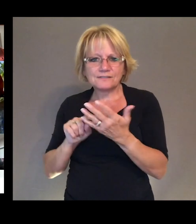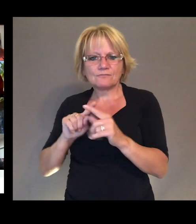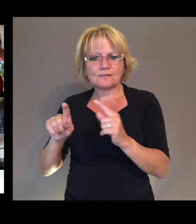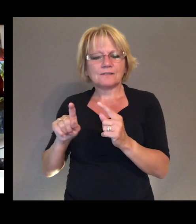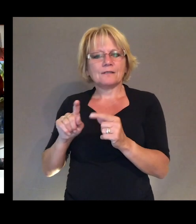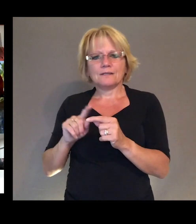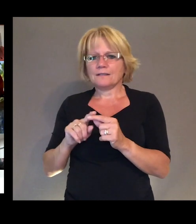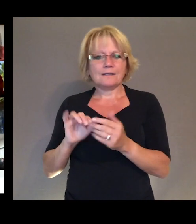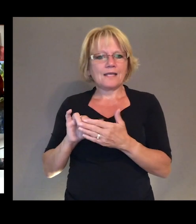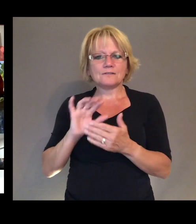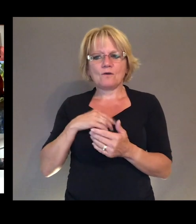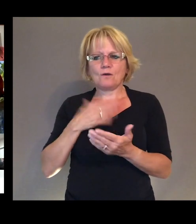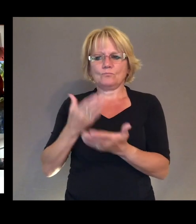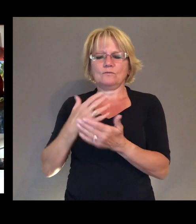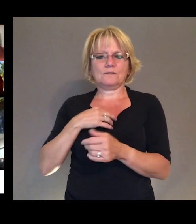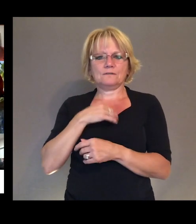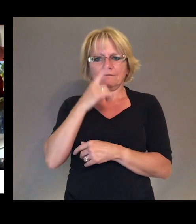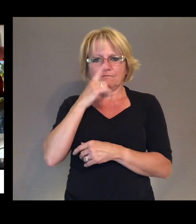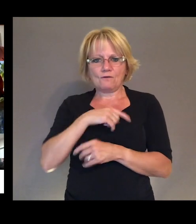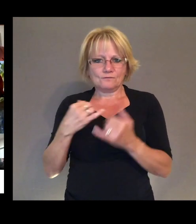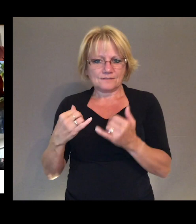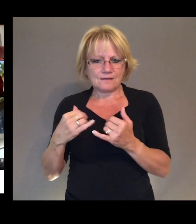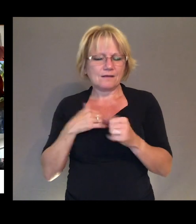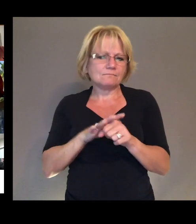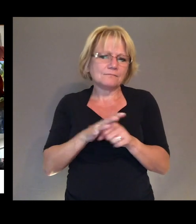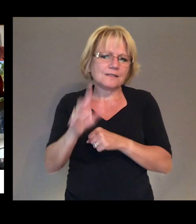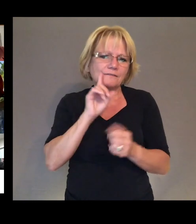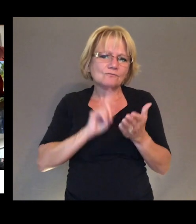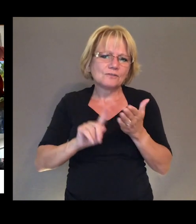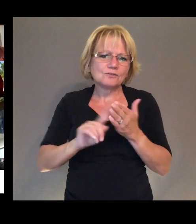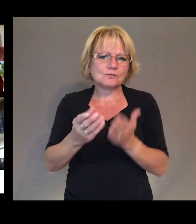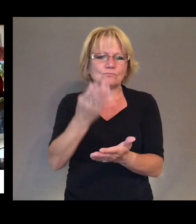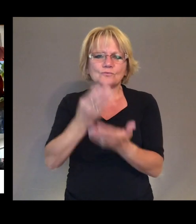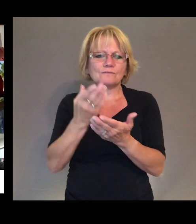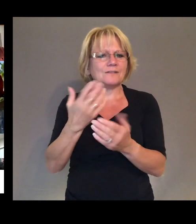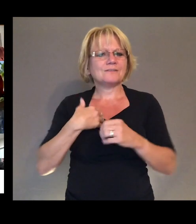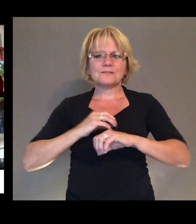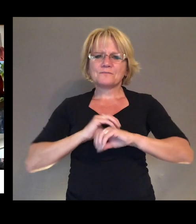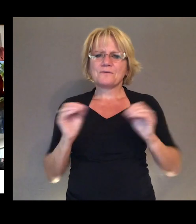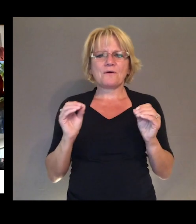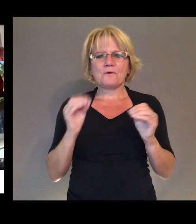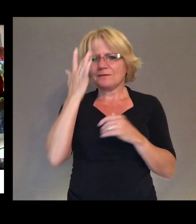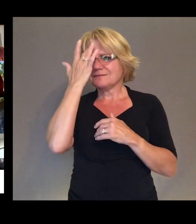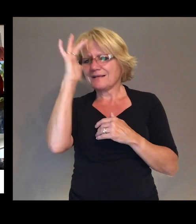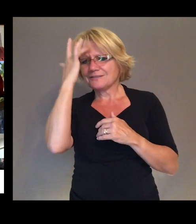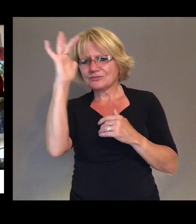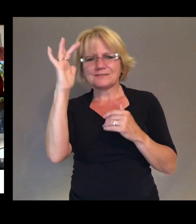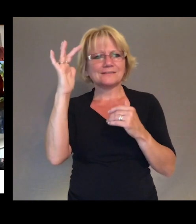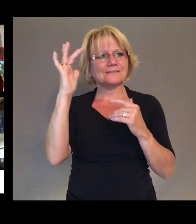There plenty of research to prove that there's no intelligent differences between races.